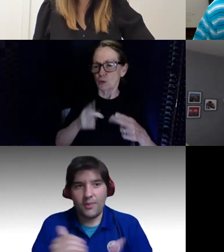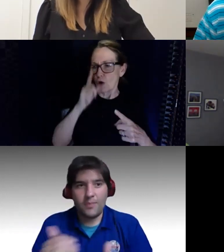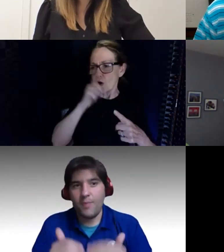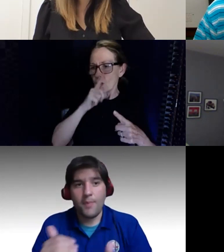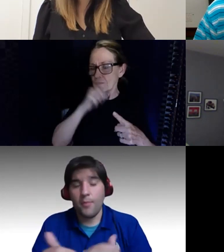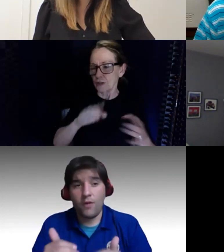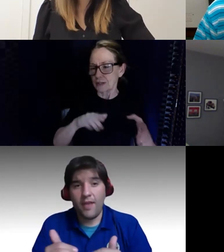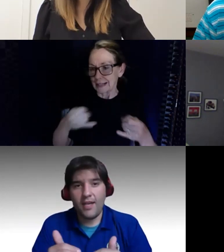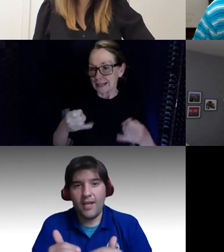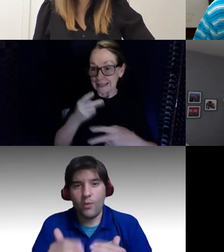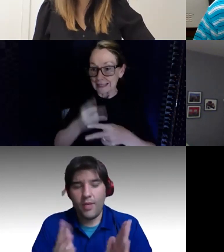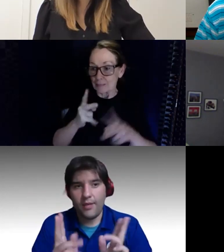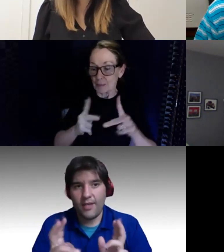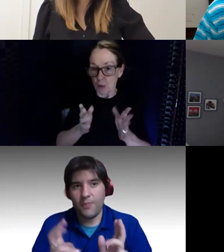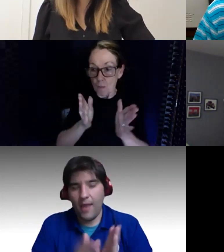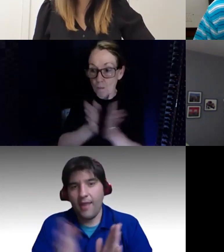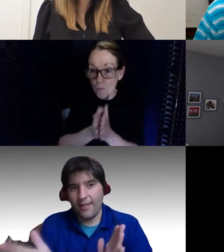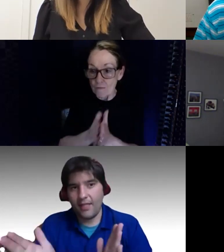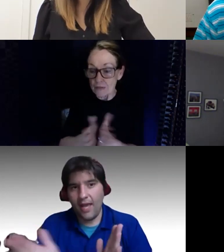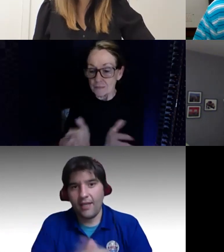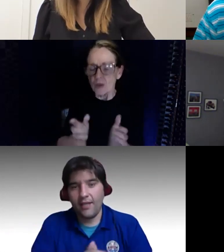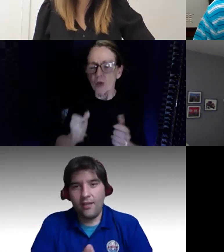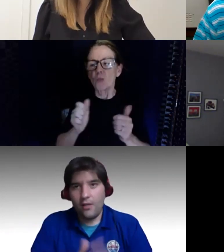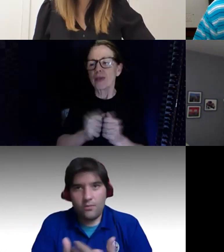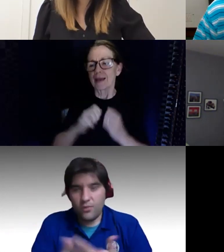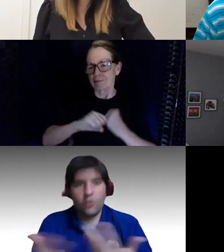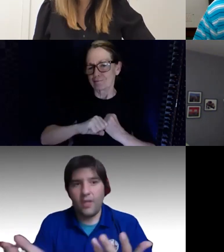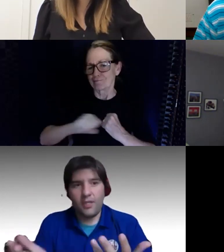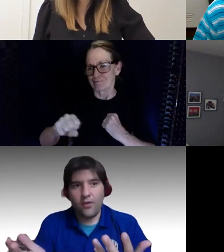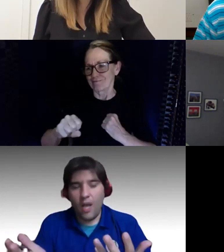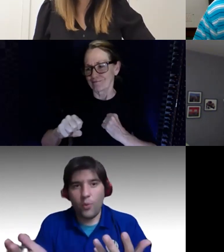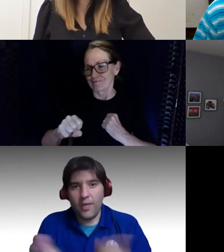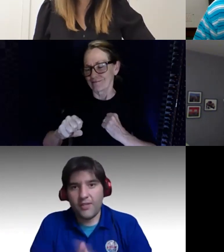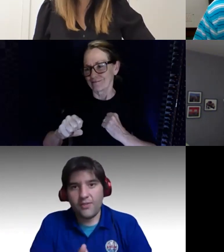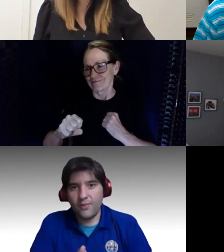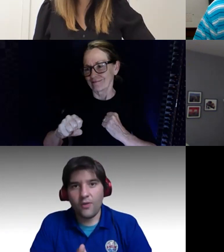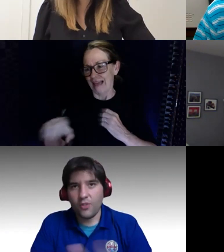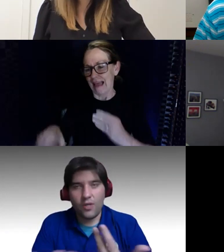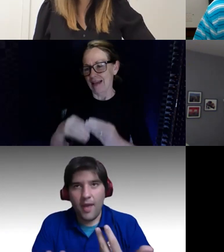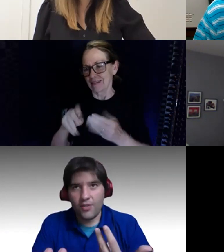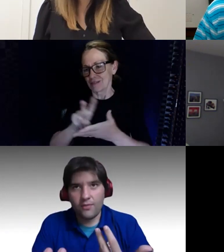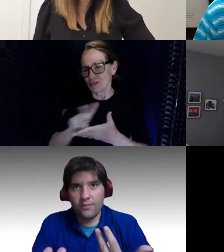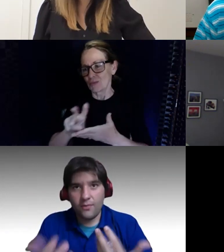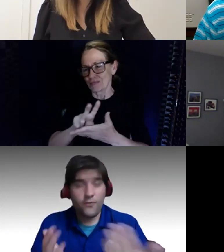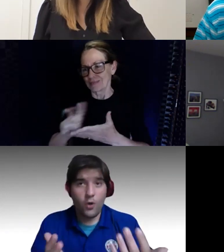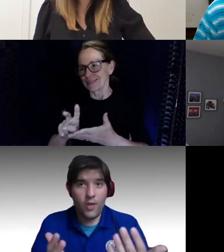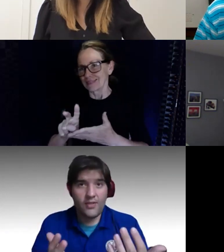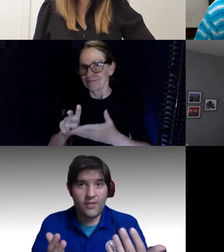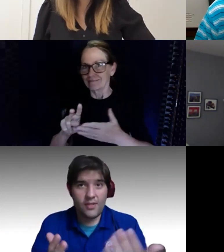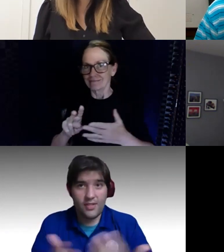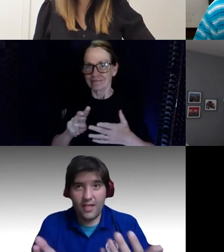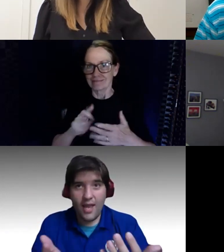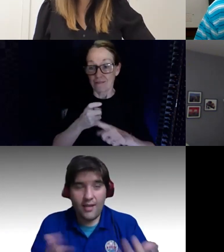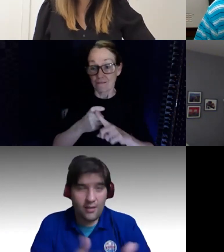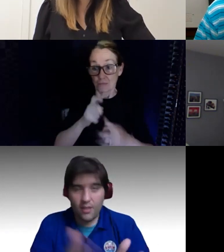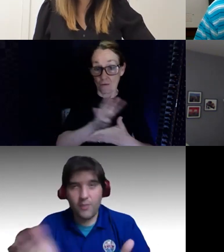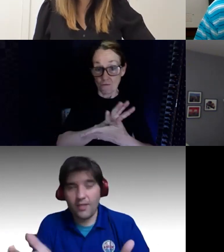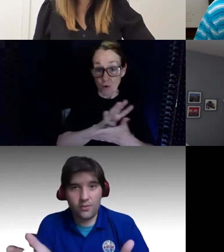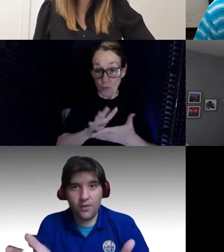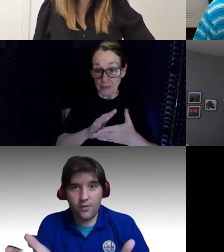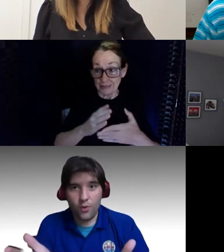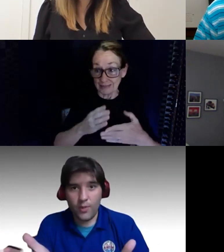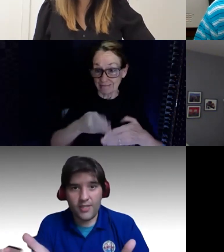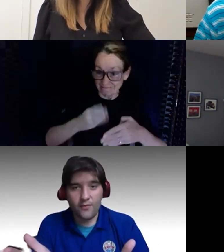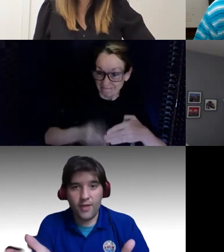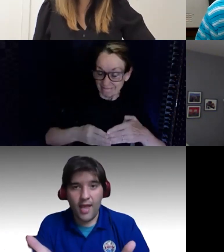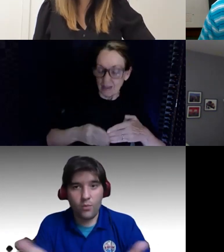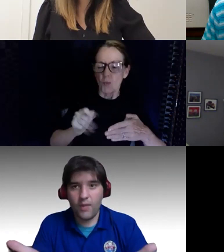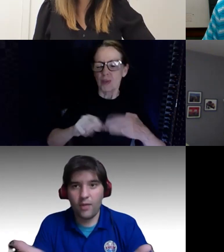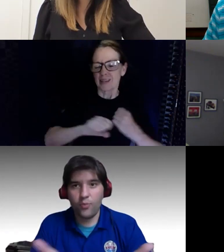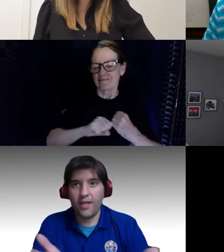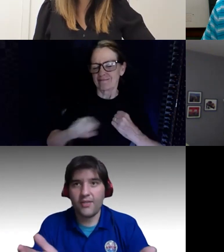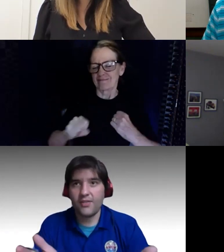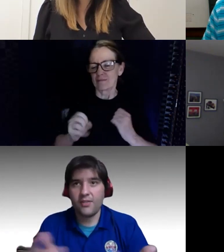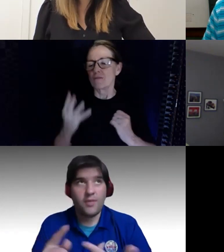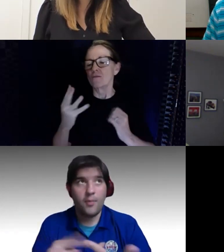WE WANT TO HAVE THE GOAL OF LAUNCHING BEFORE THE END OF THE MONTH, BEFORE THE NEW YEAR STARTS.